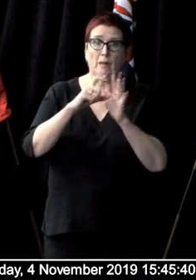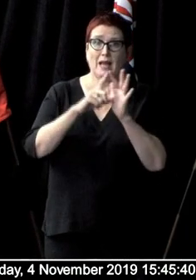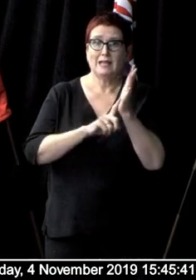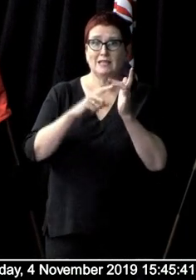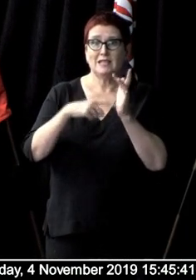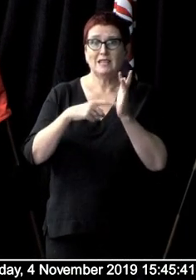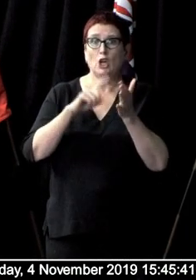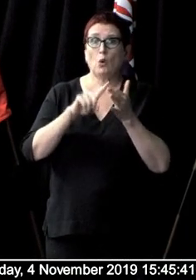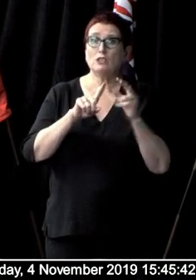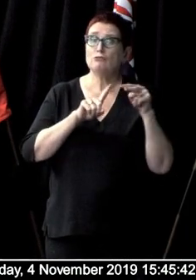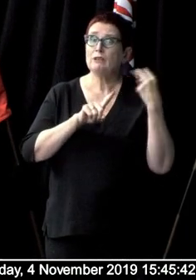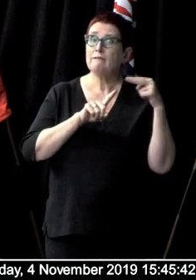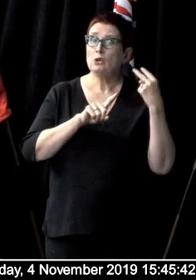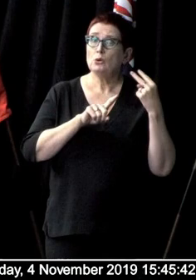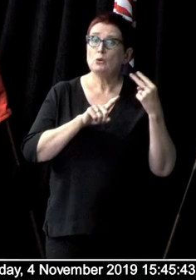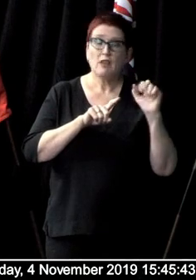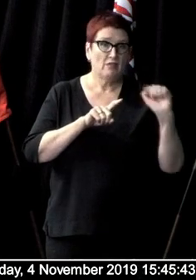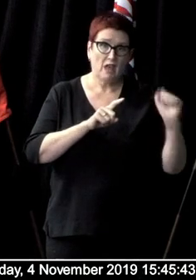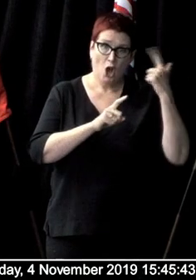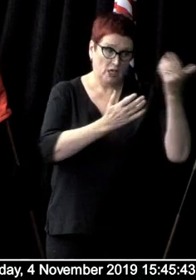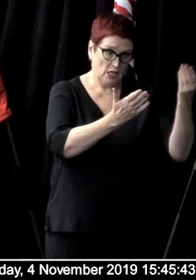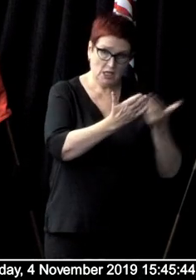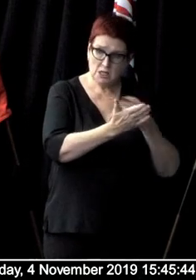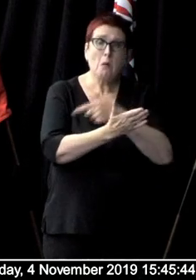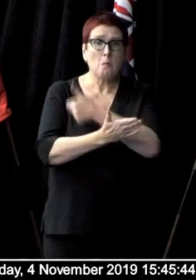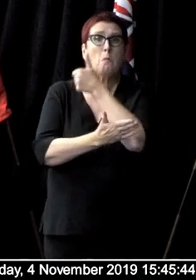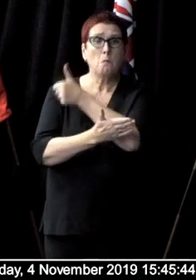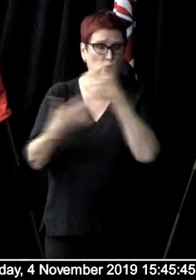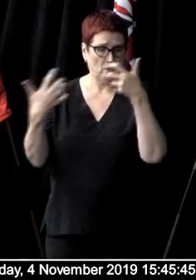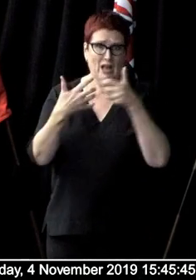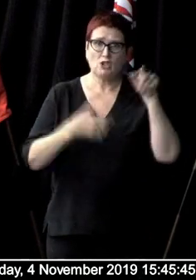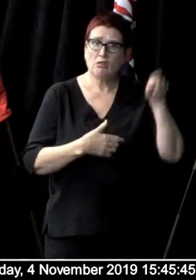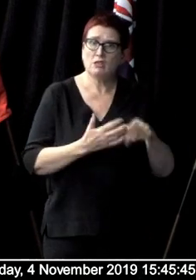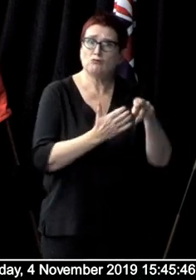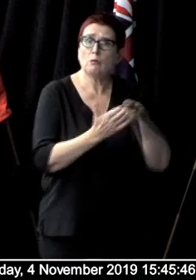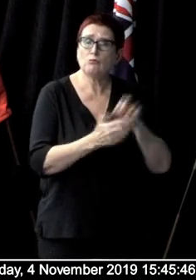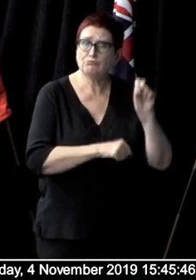that we needed to clarify, what inclusive education means, and the distinctions